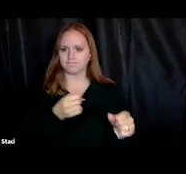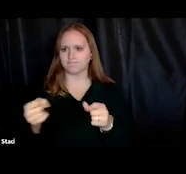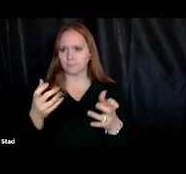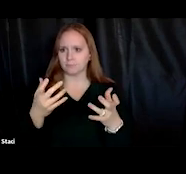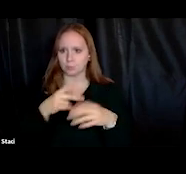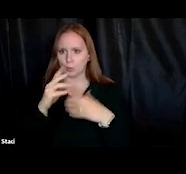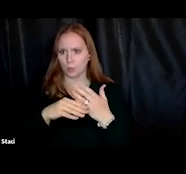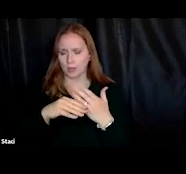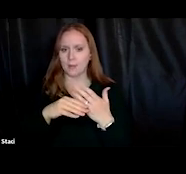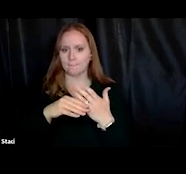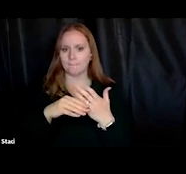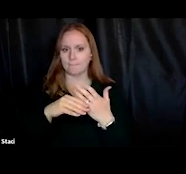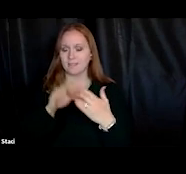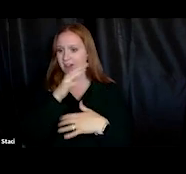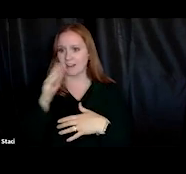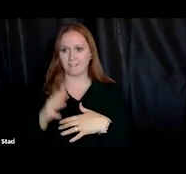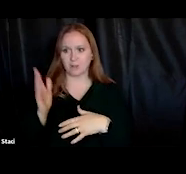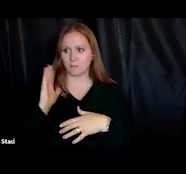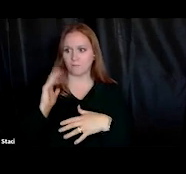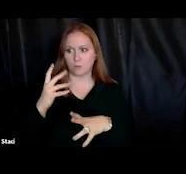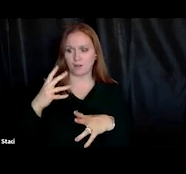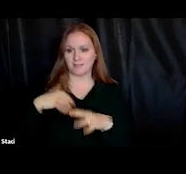that have never before had access to these funds.